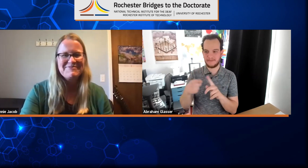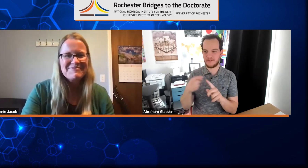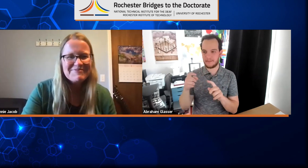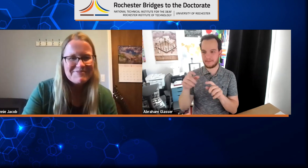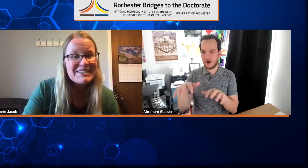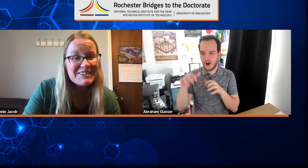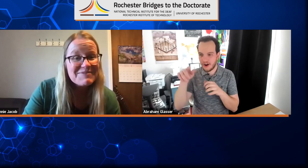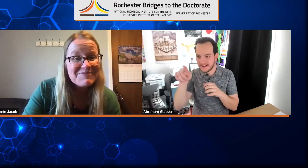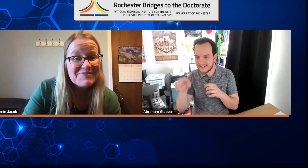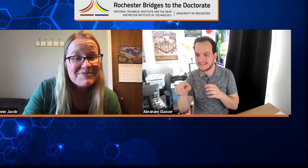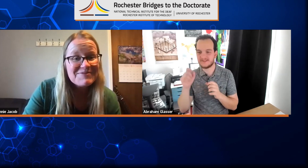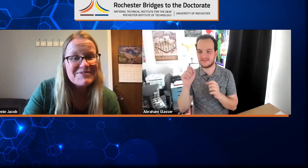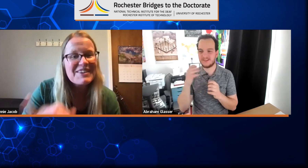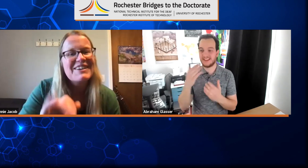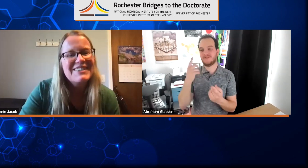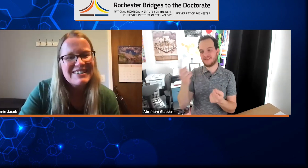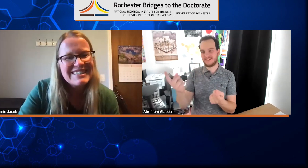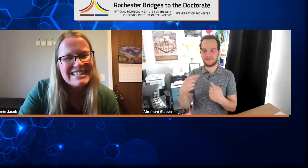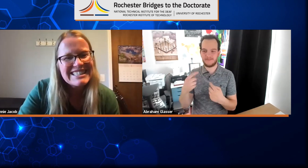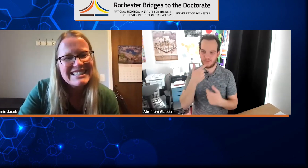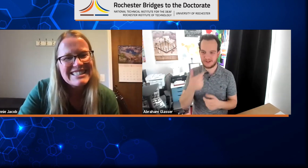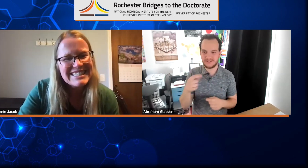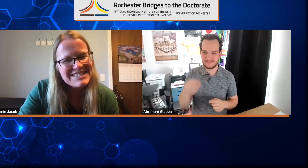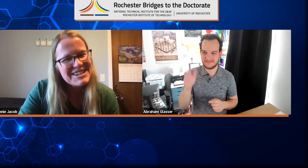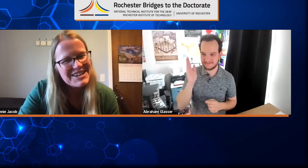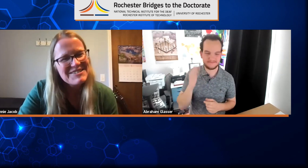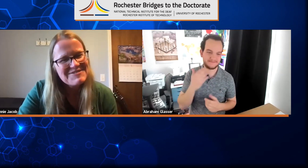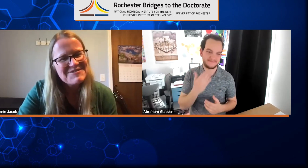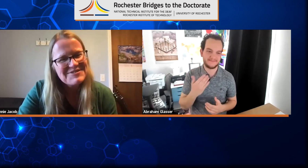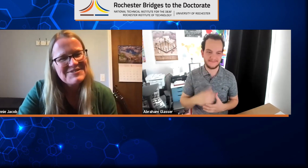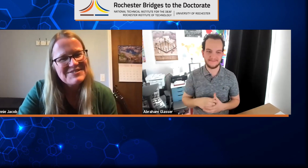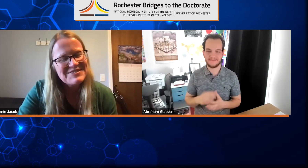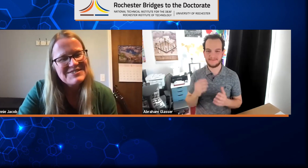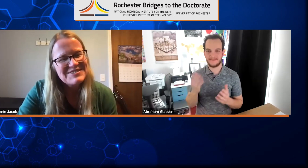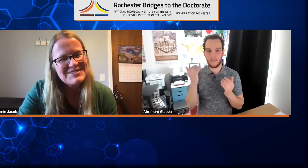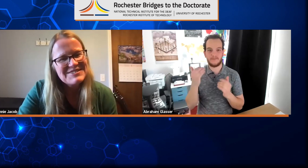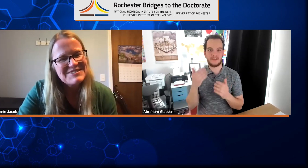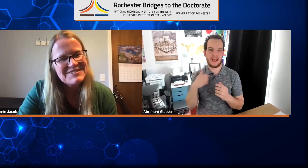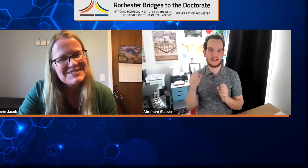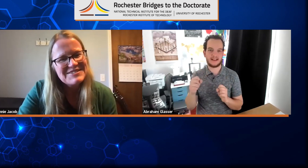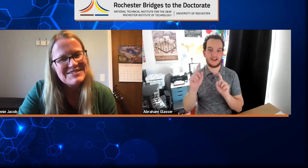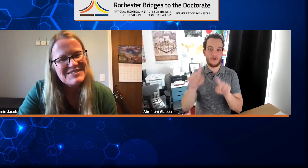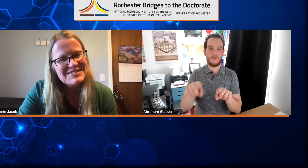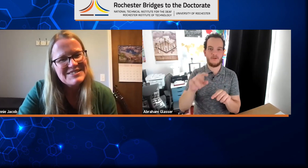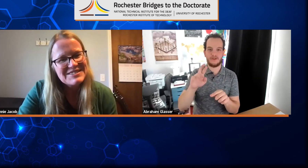Thank you so much. And thank you to the audience for coming to listen to my presentation today.